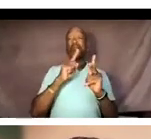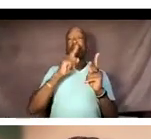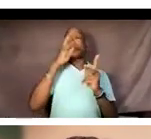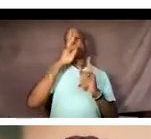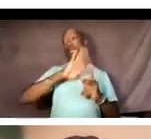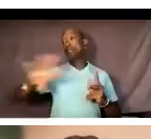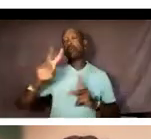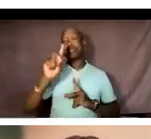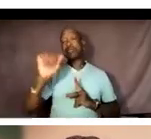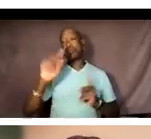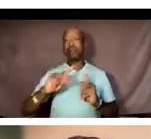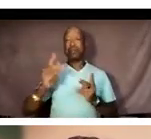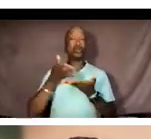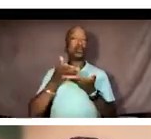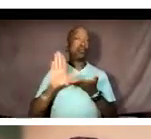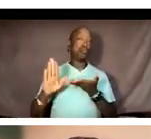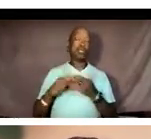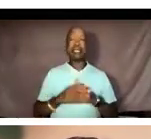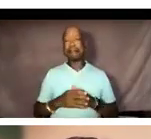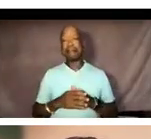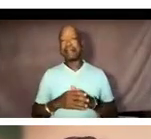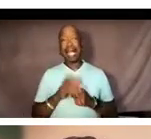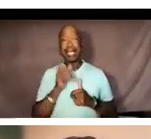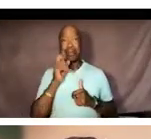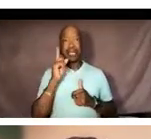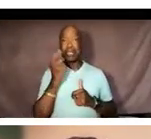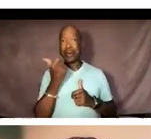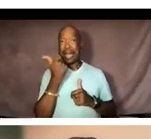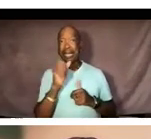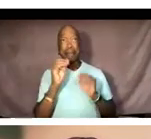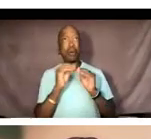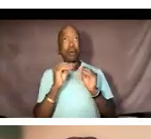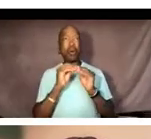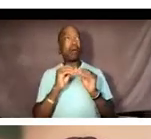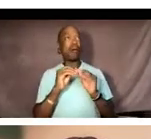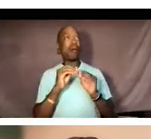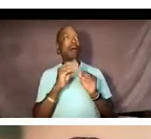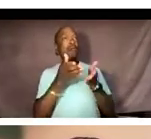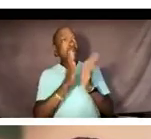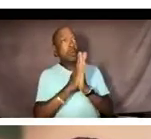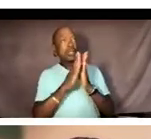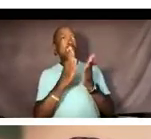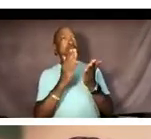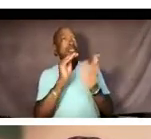I don't think there are any more concessions to make it's this is kind of absurd and genocide is